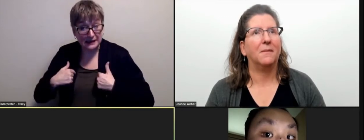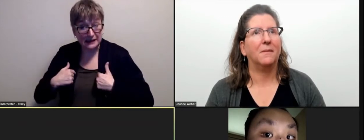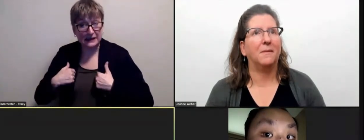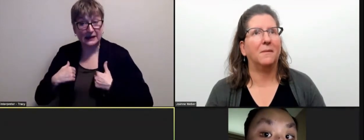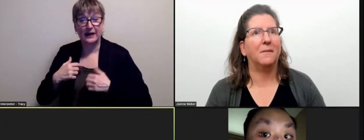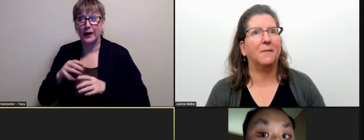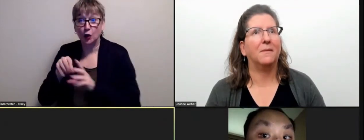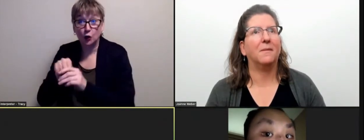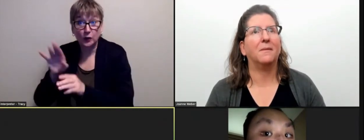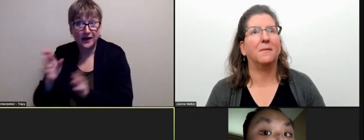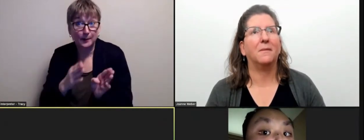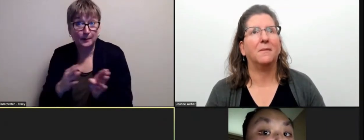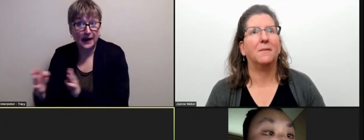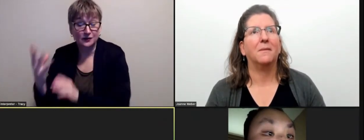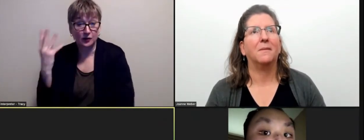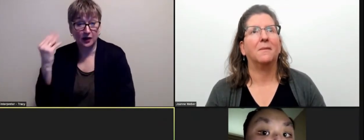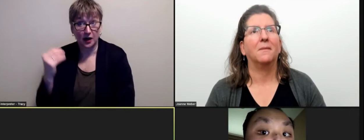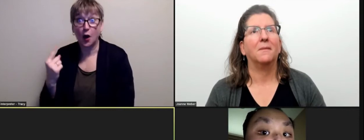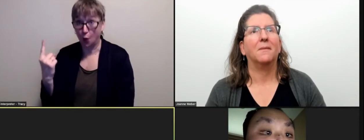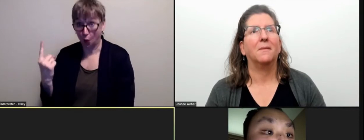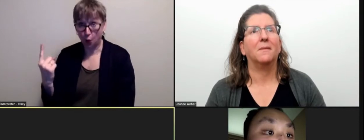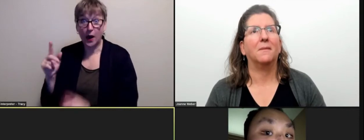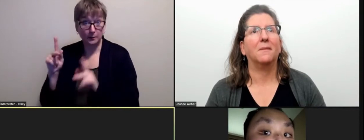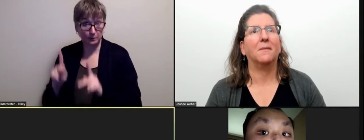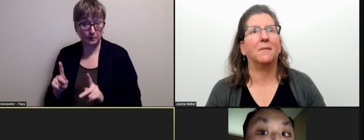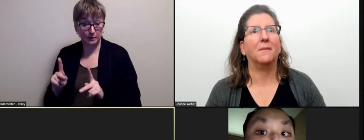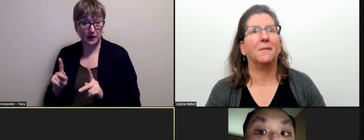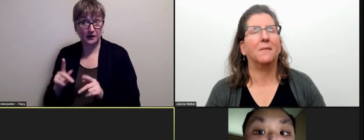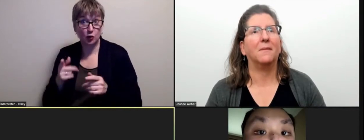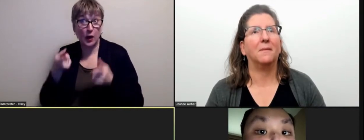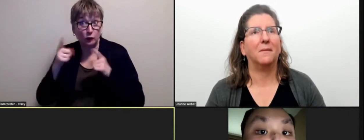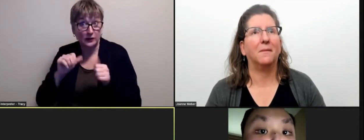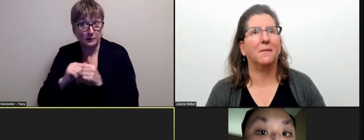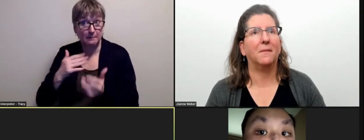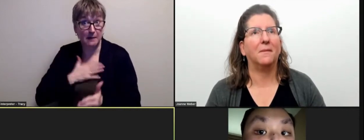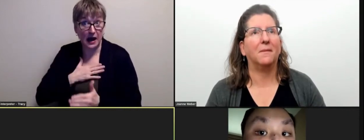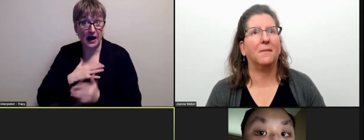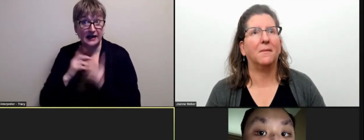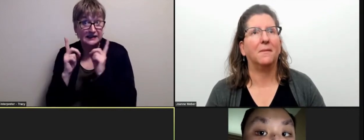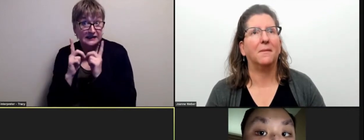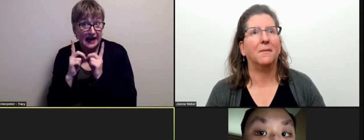And even one person agreed to be my prom date in 2010!